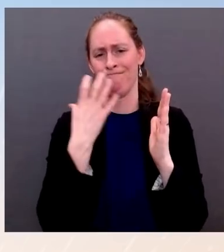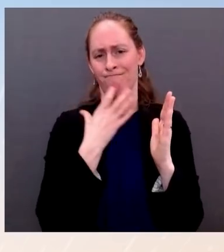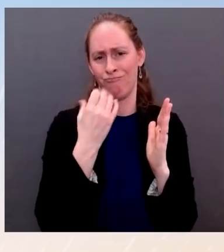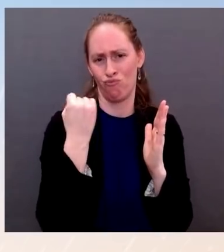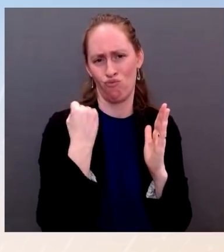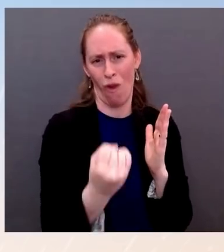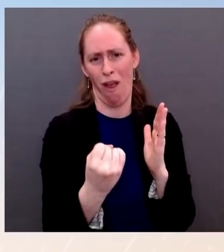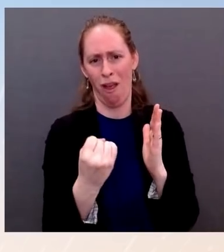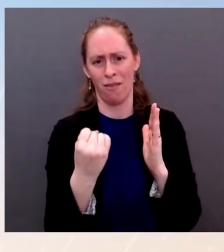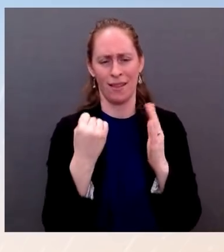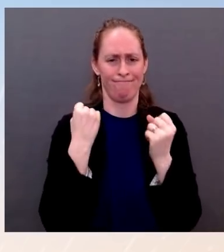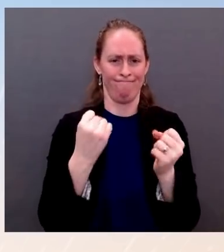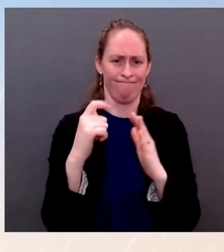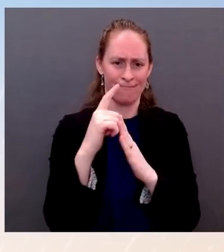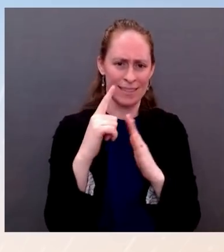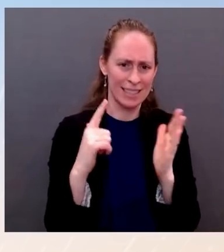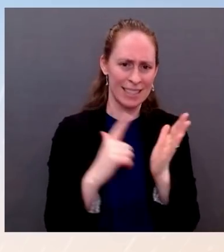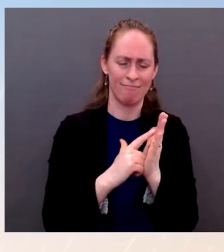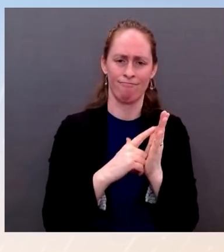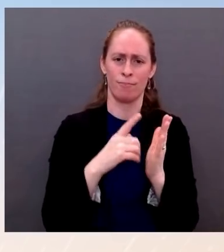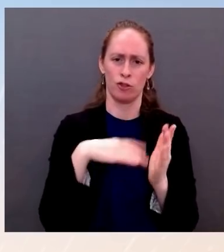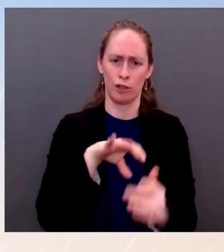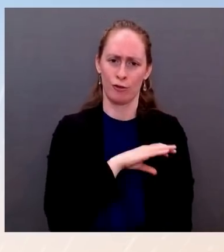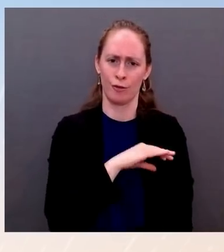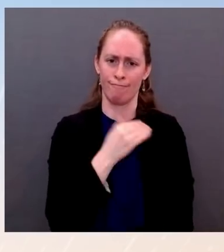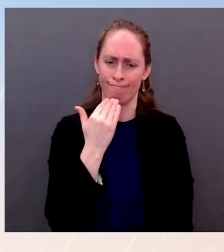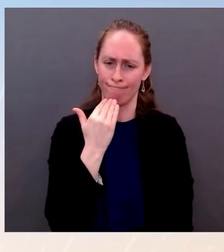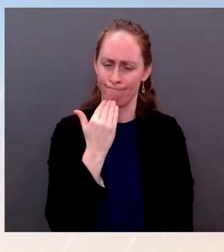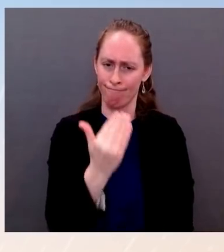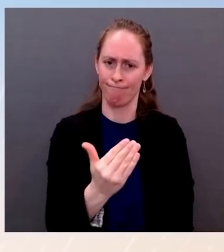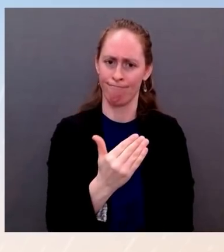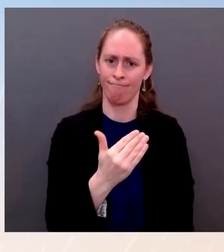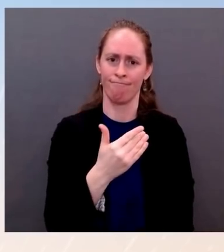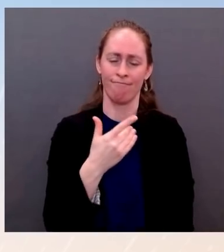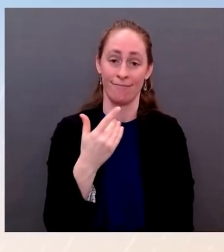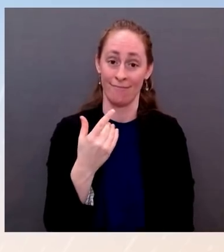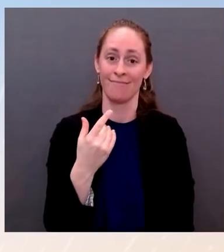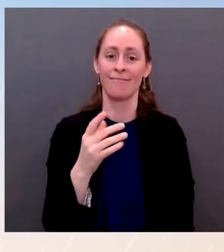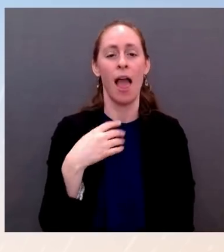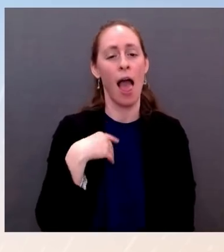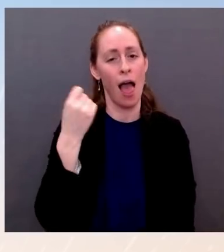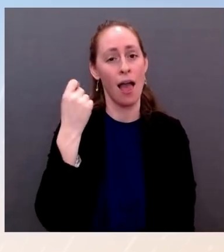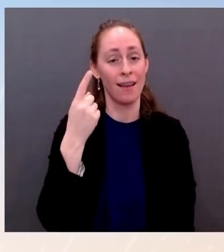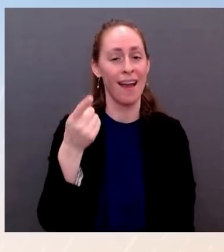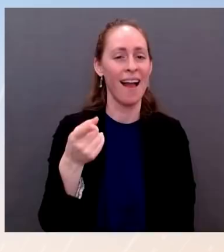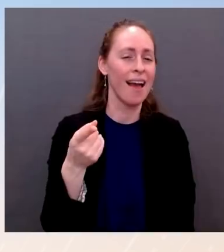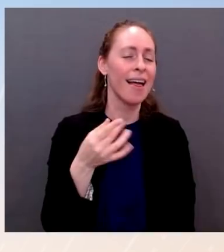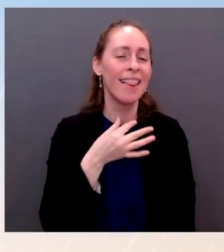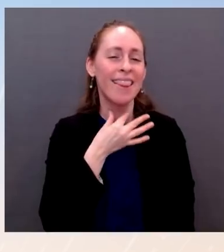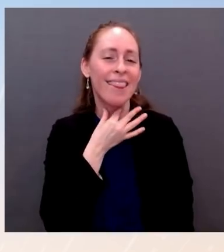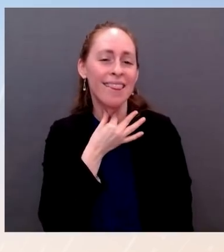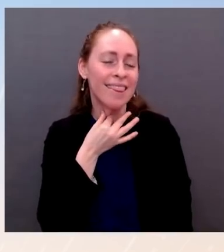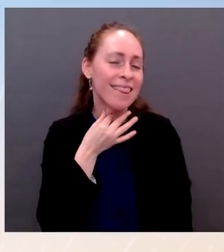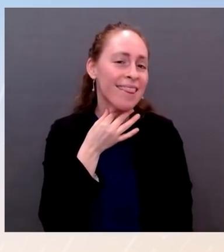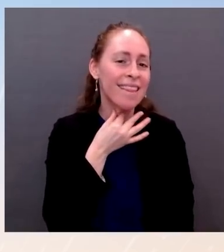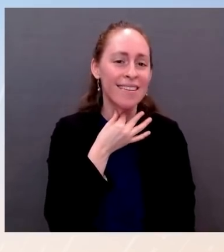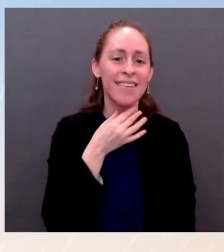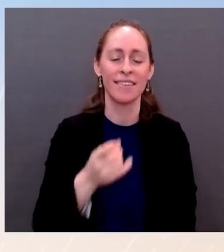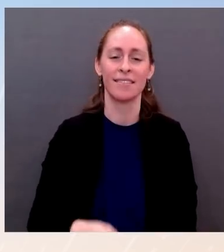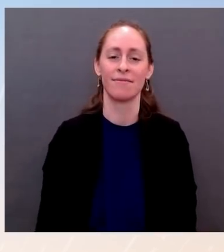But in terms of the specific numbers: I understand your question. It's natural to be growing smaller. But I don't have any -- anything to build on to what he said.